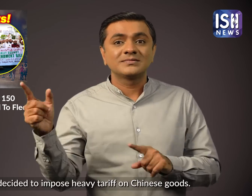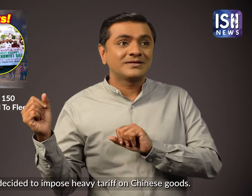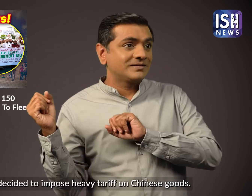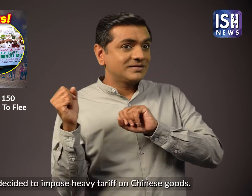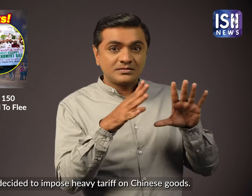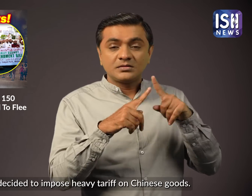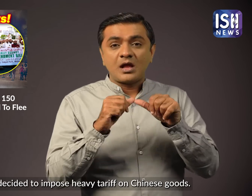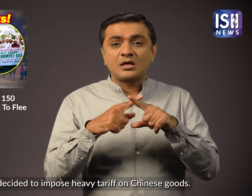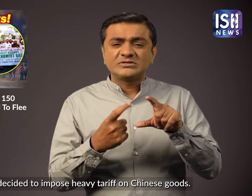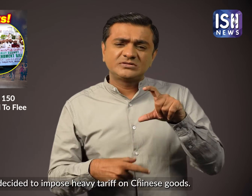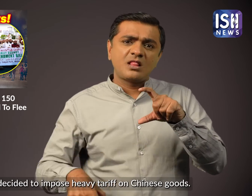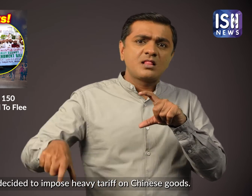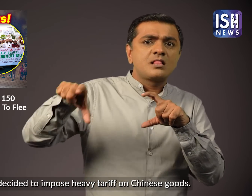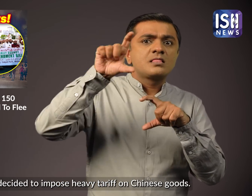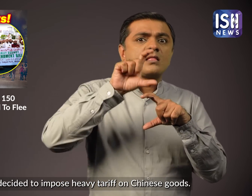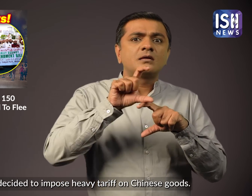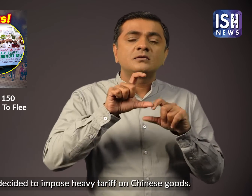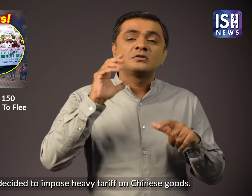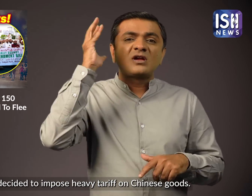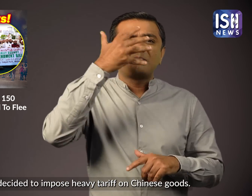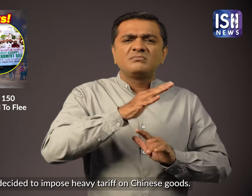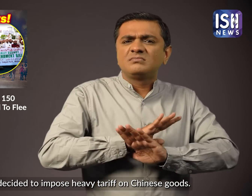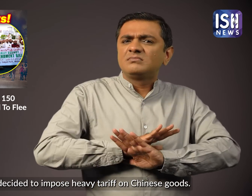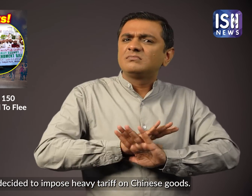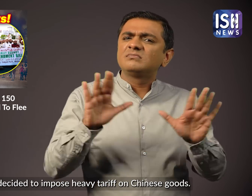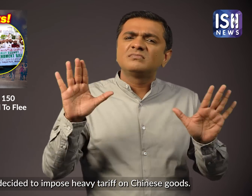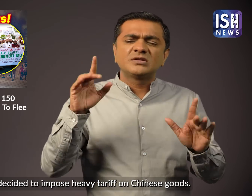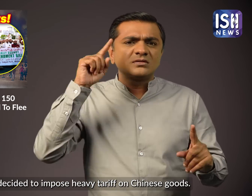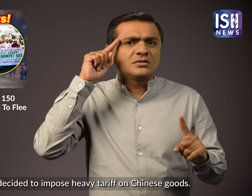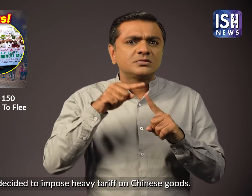Trump has decided to impose heavy tariff on Chinese goods.